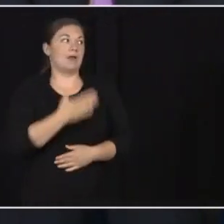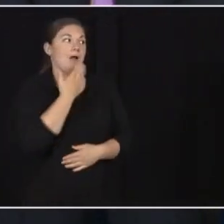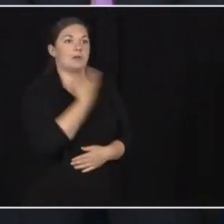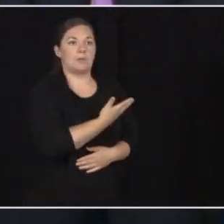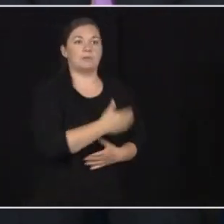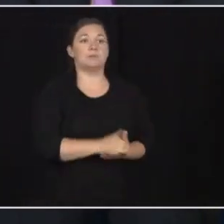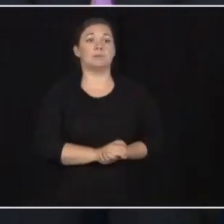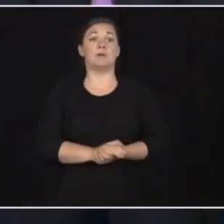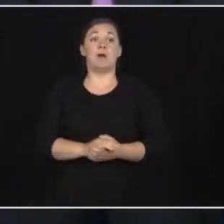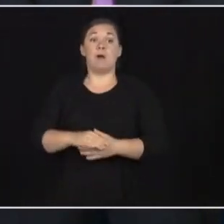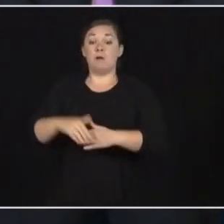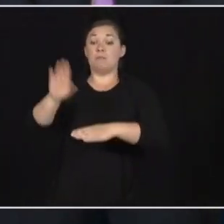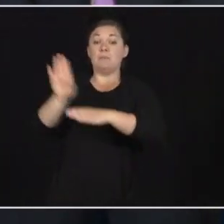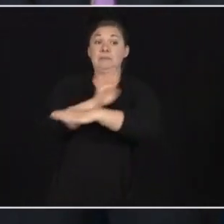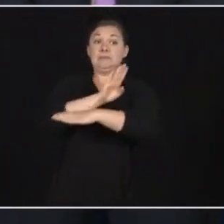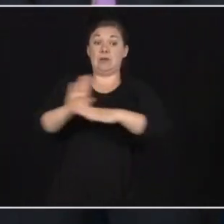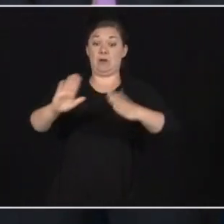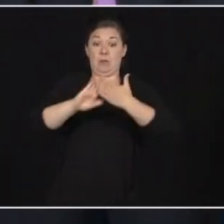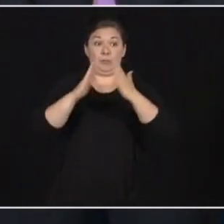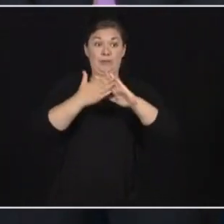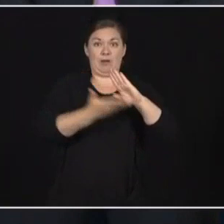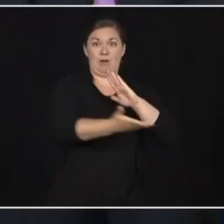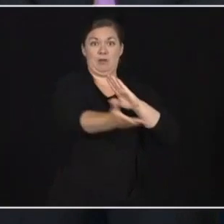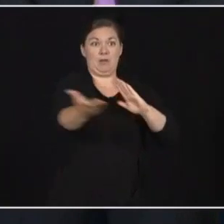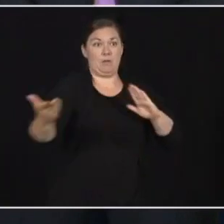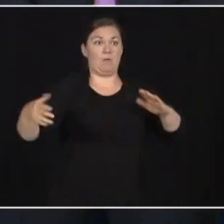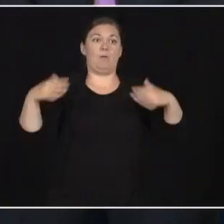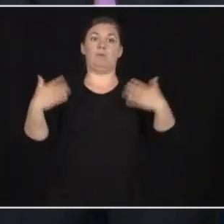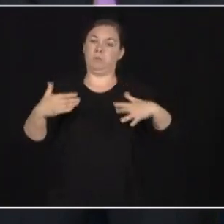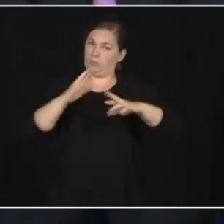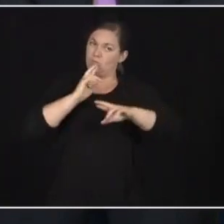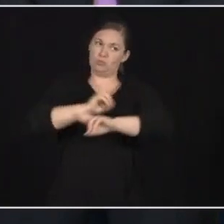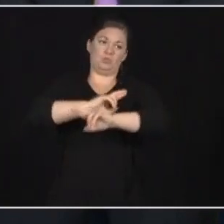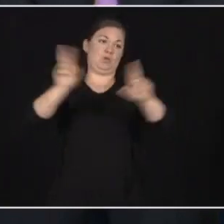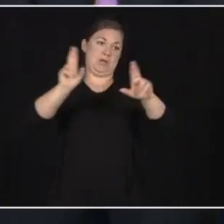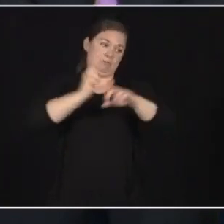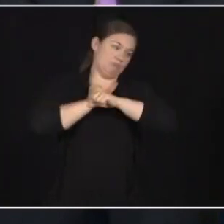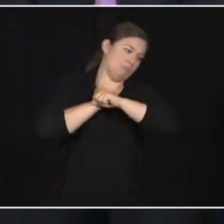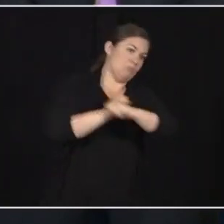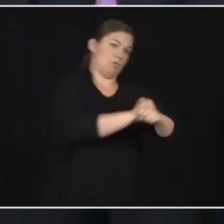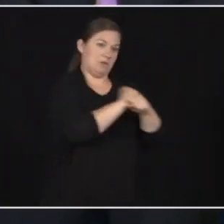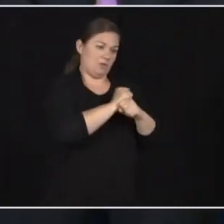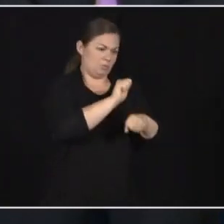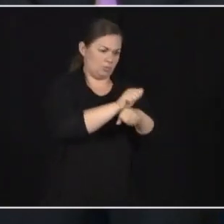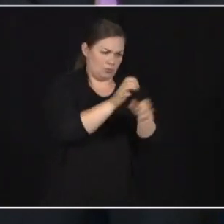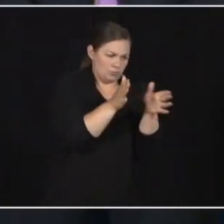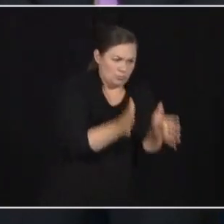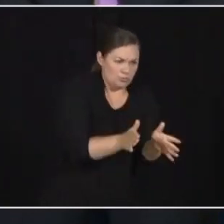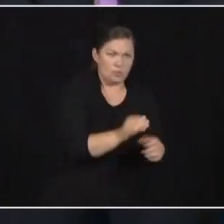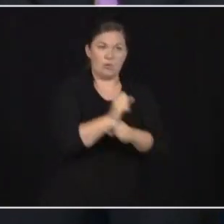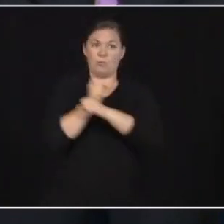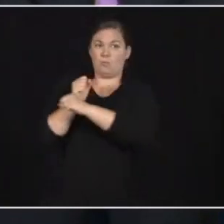Thank you for the question. I can tell you that the business community has really stepped up to protect the health and